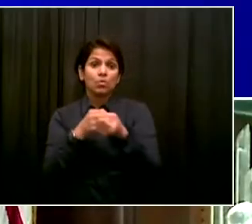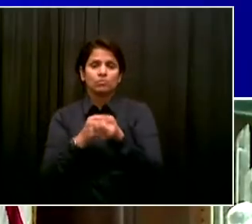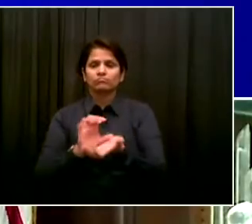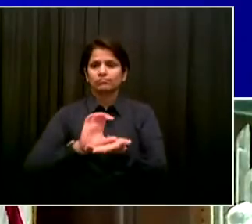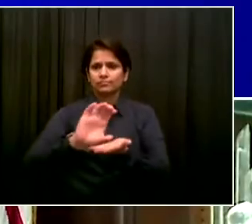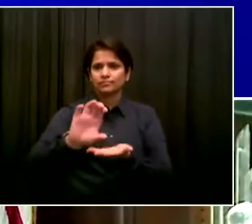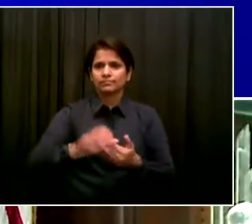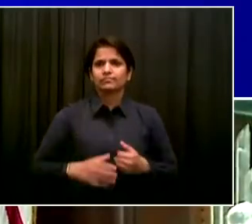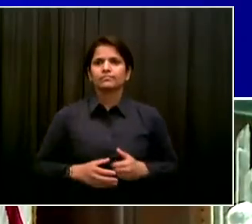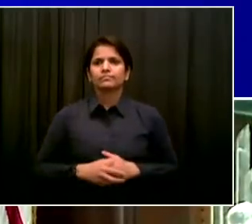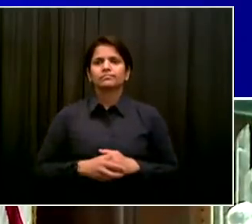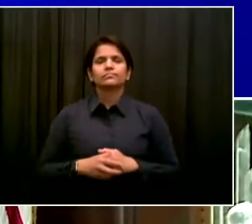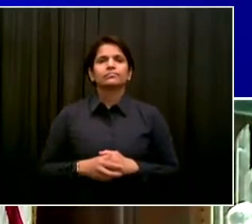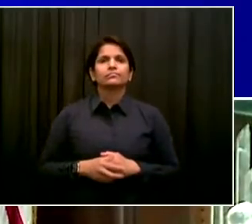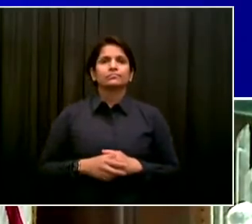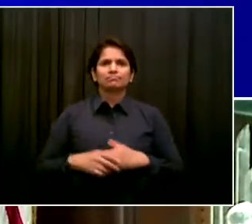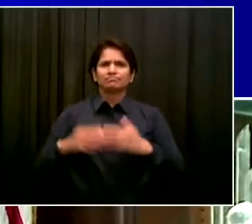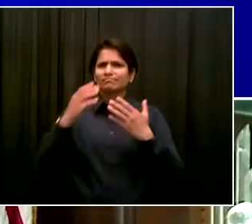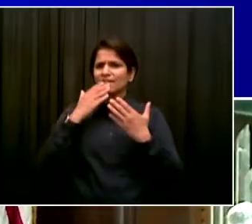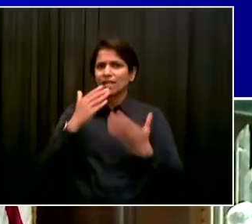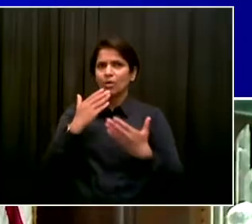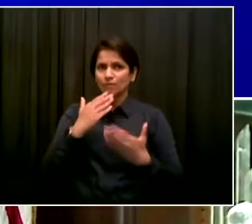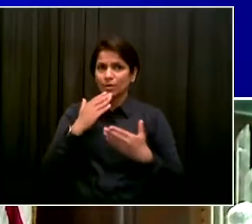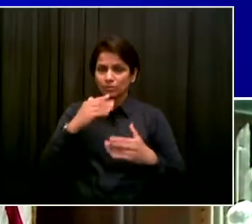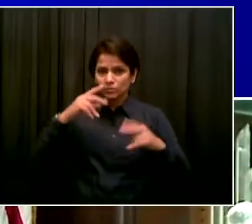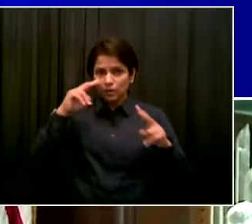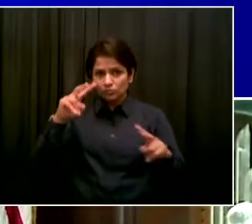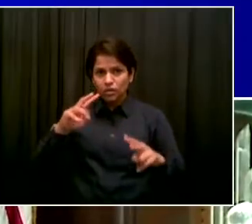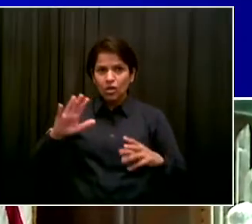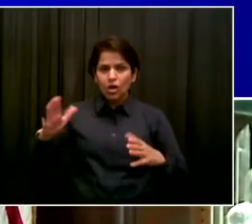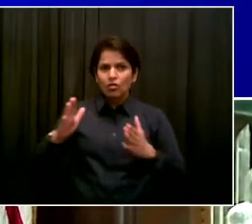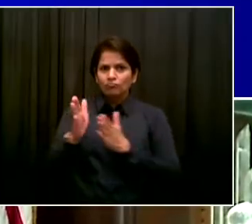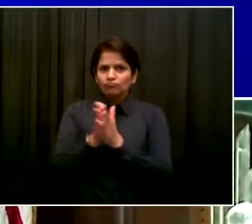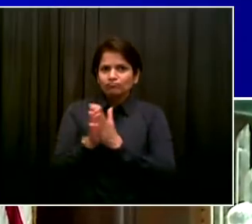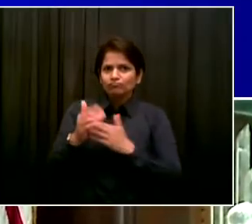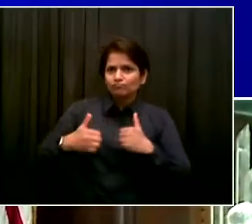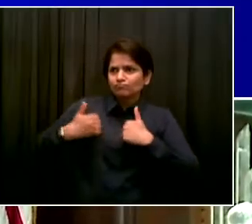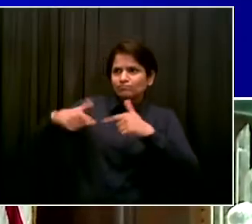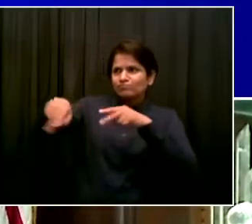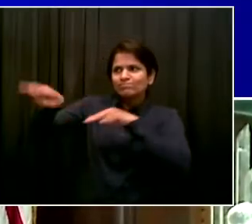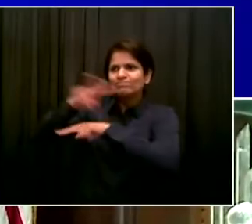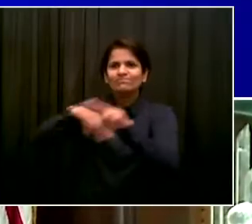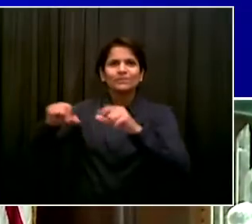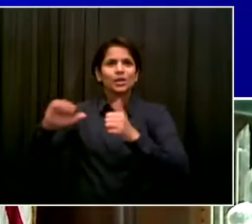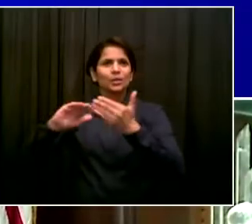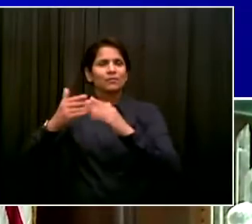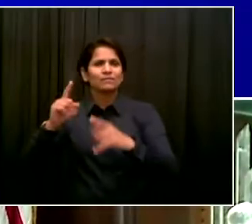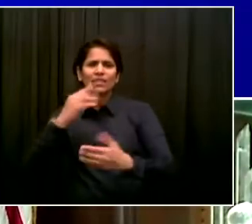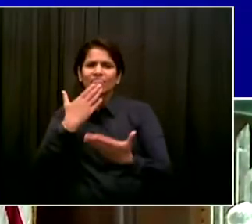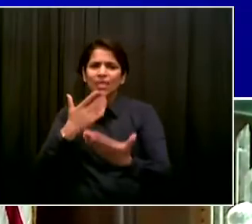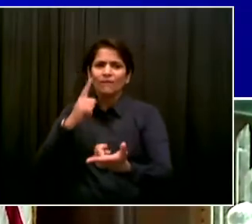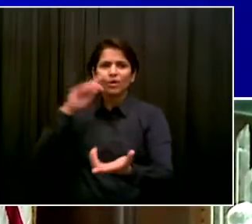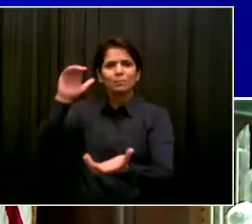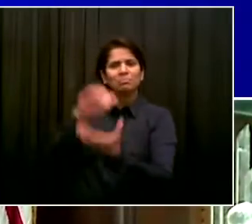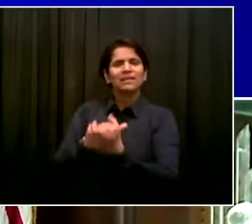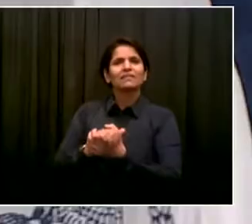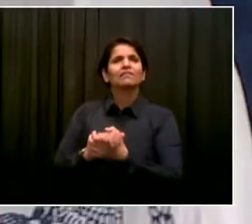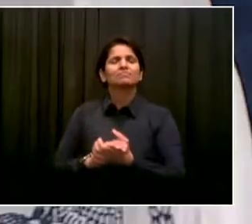HE STAYED VERY CONSISTENT WITH YOUR VALUES, WE NEEDED TO GET THE CU RE VIOLENCE SYSTEM IN THERE QUICKLY. WE ARE SEEING SOME SIGNS OF CHALLENGES WE NEED TO ADDRESS THAT AND WE MOVED IMMEDIATELY ON